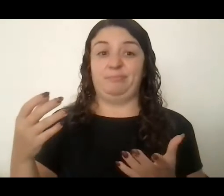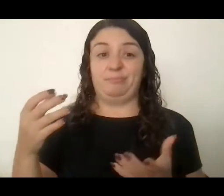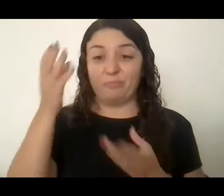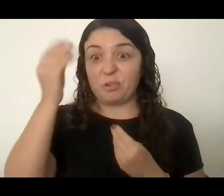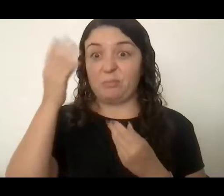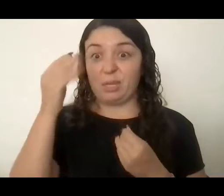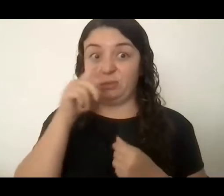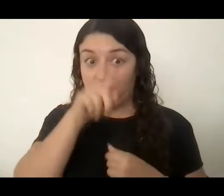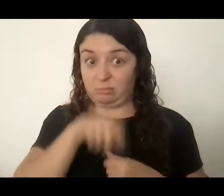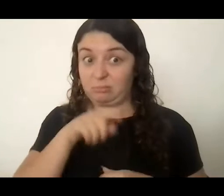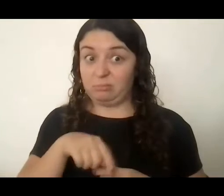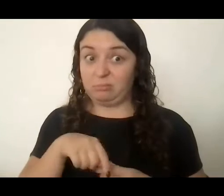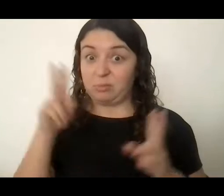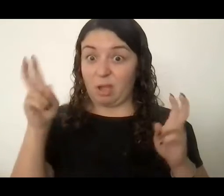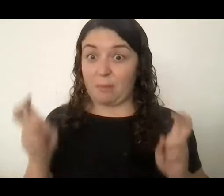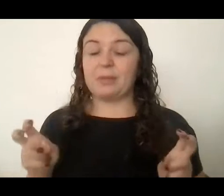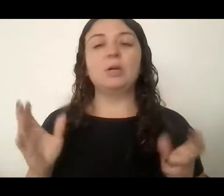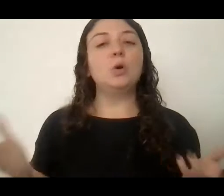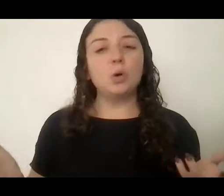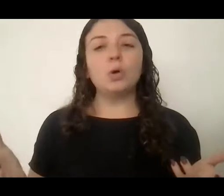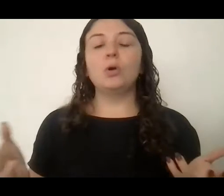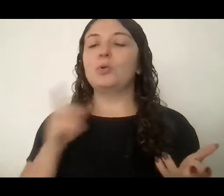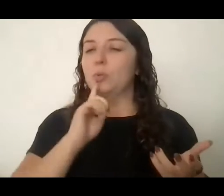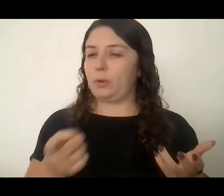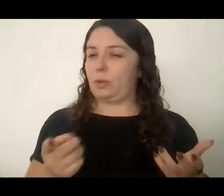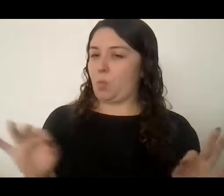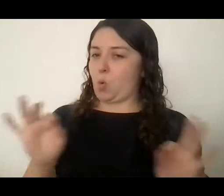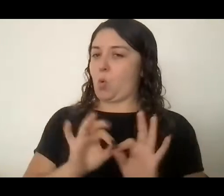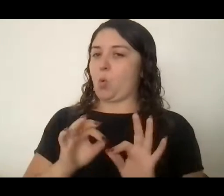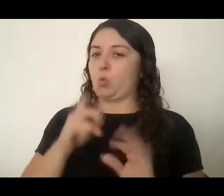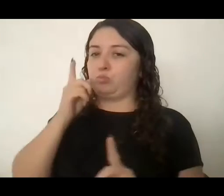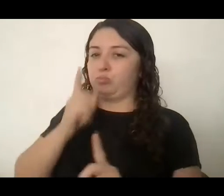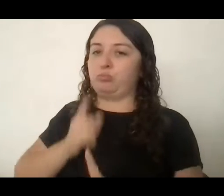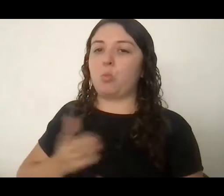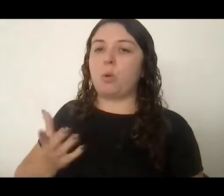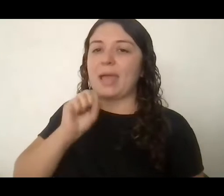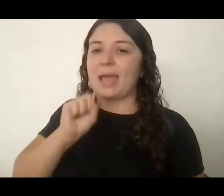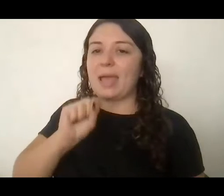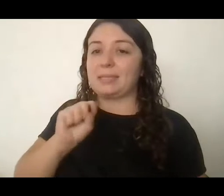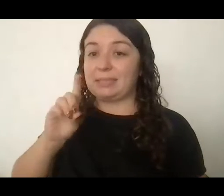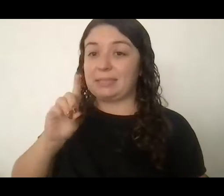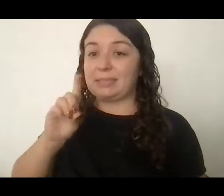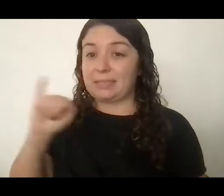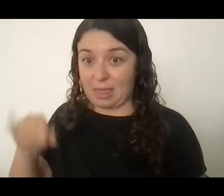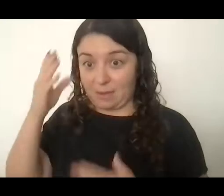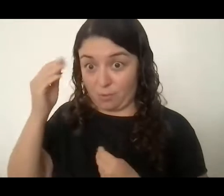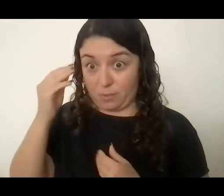so I am really going to stay focused on sharing information with you about SSDI and, as needed,